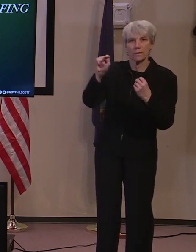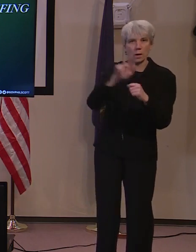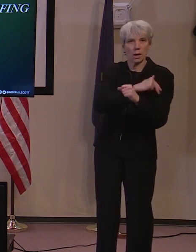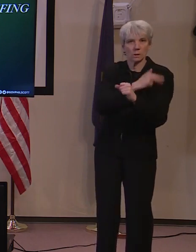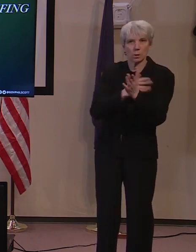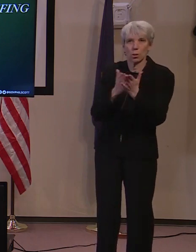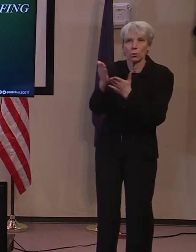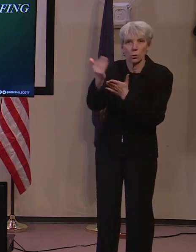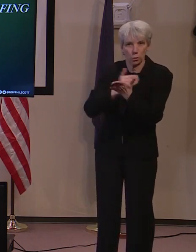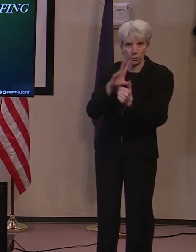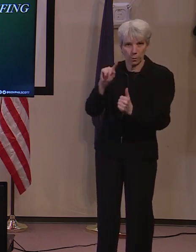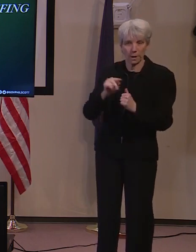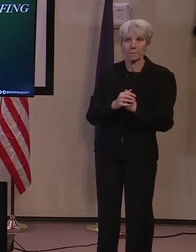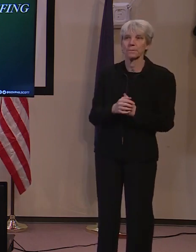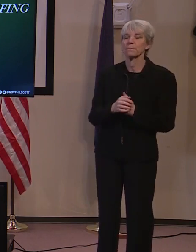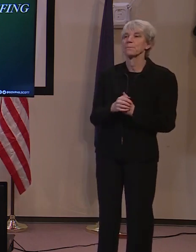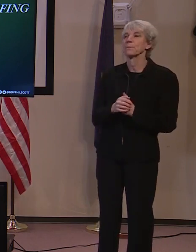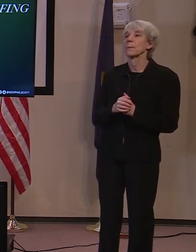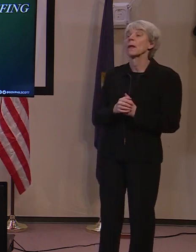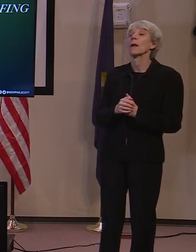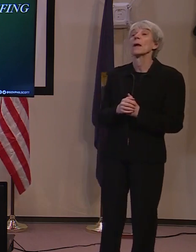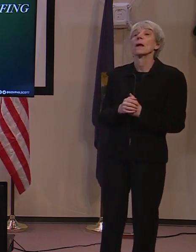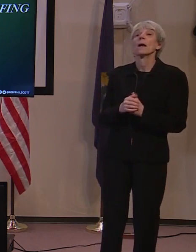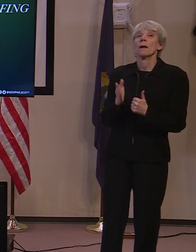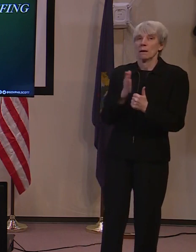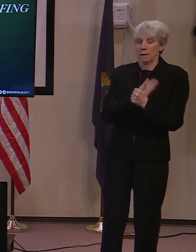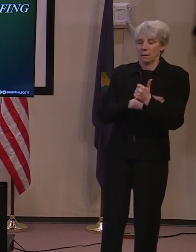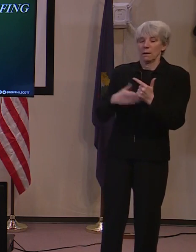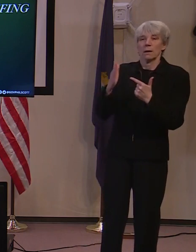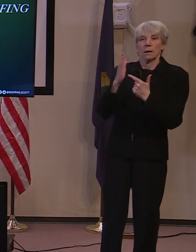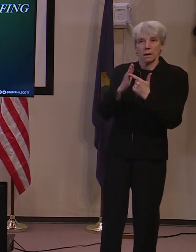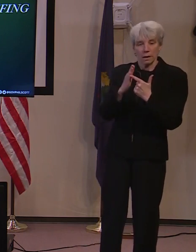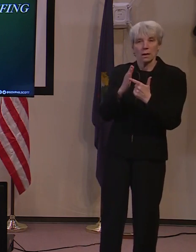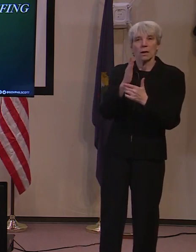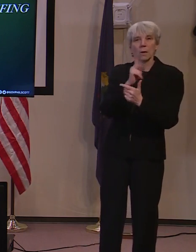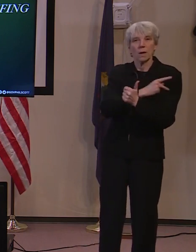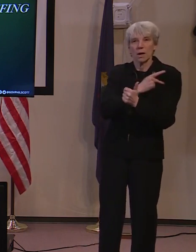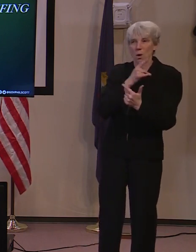As for transferring patients out of hospitals back in October, anticipating